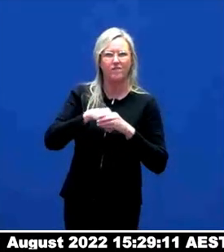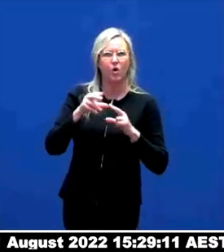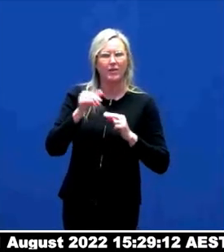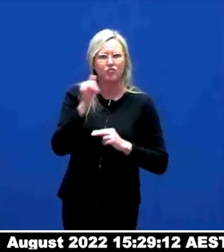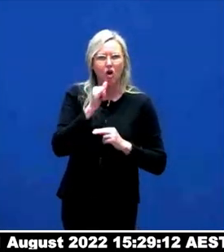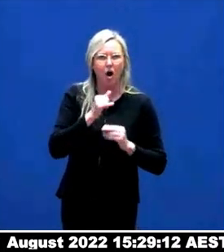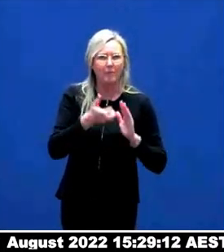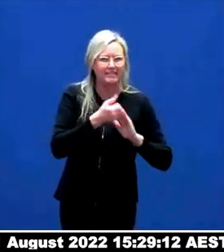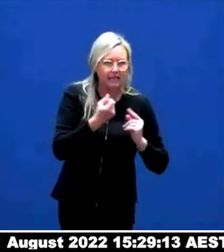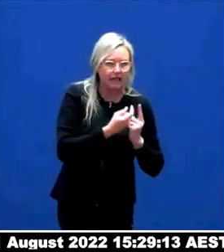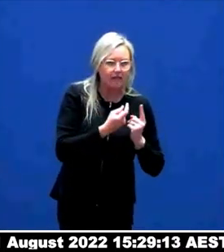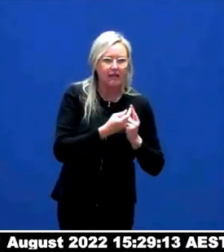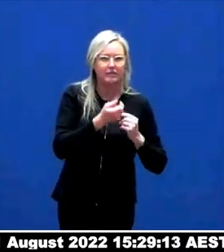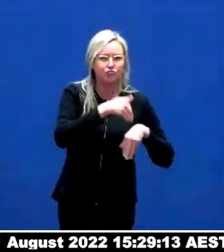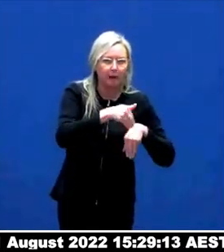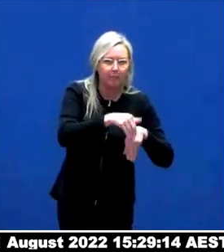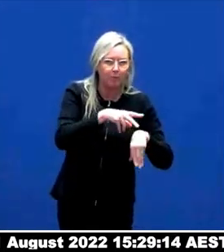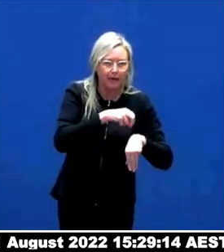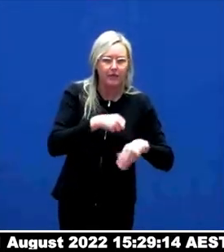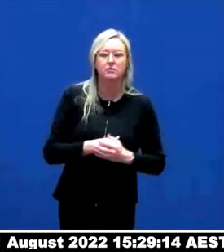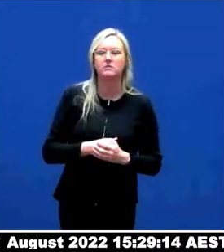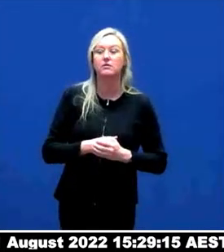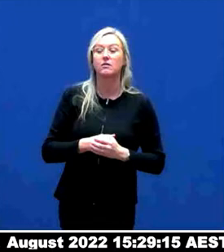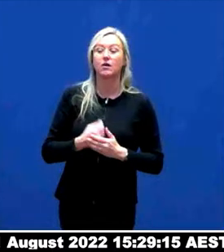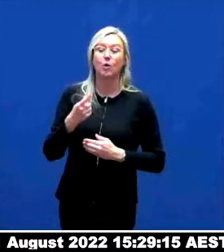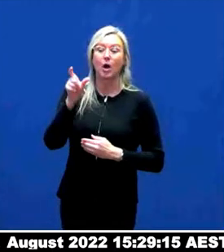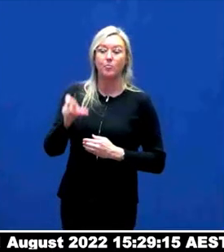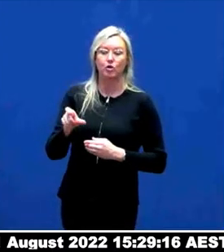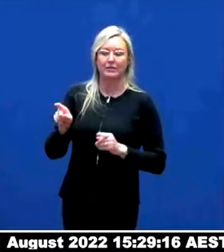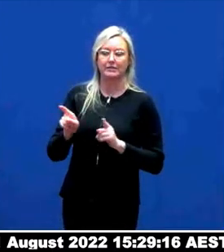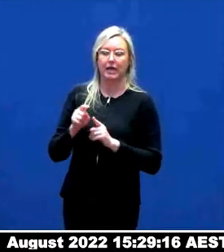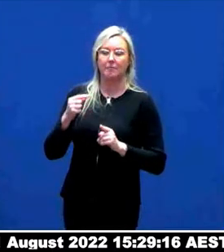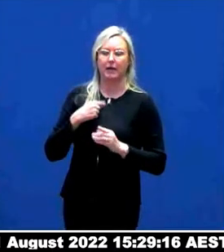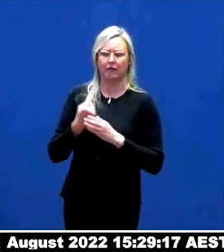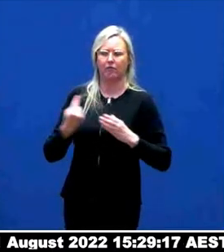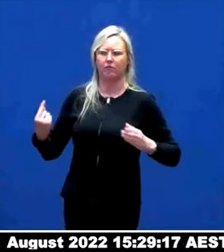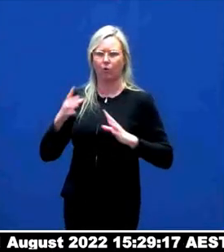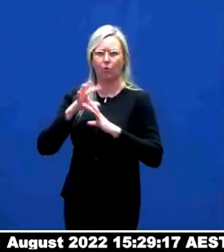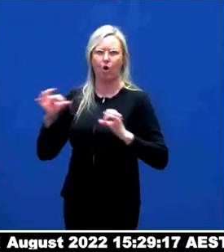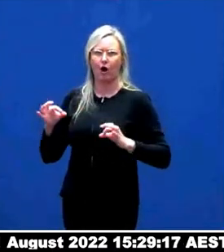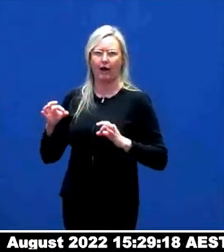Got a couple of social isolators. There's one guy there I've said six words to me in a couple of years.